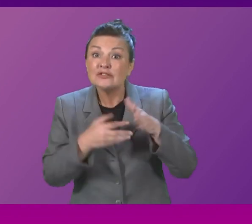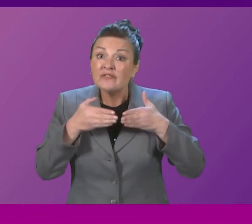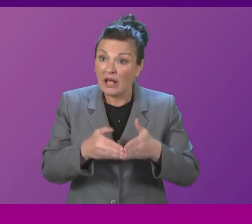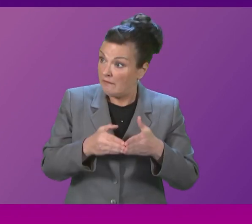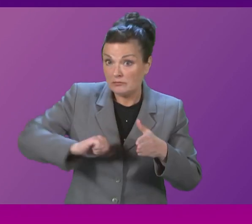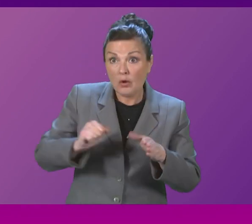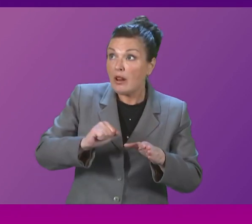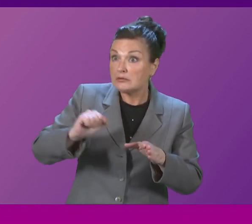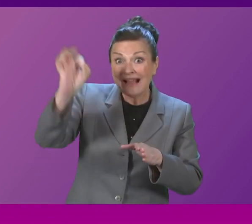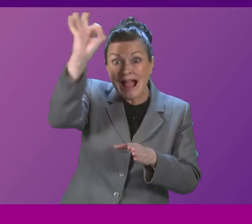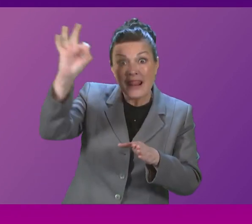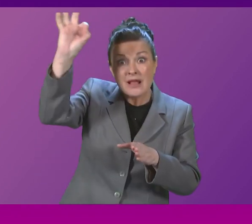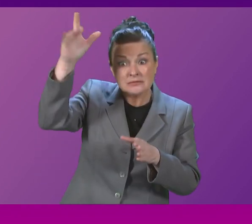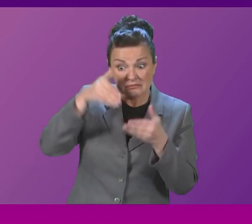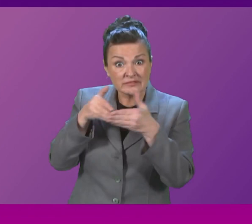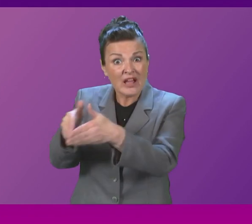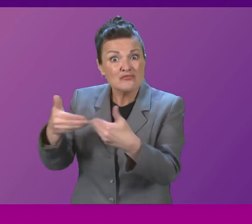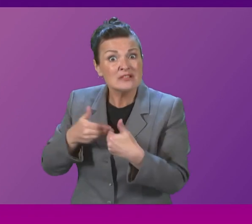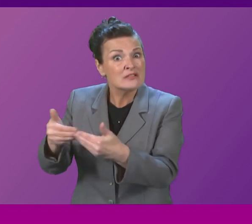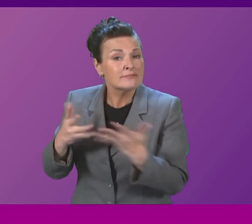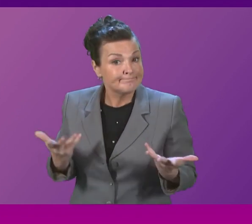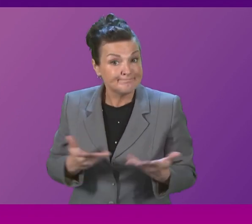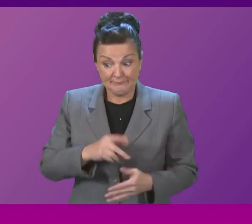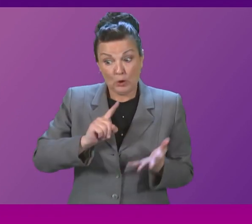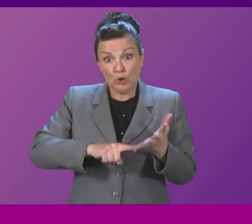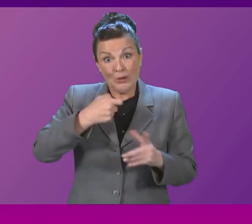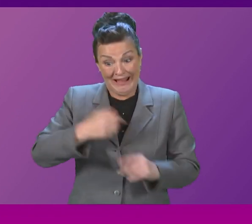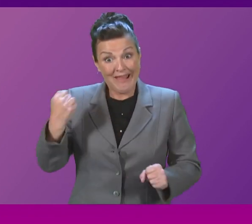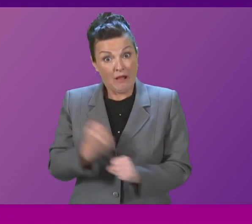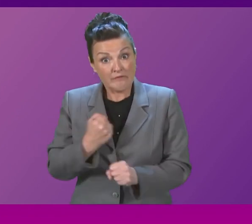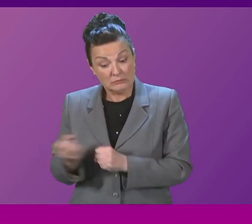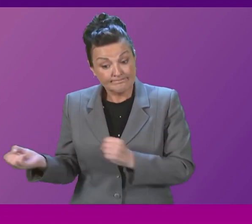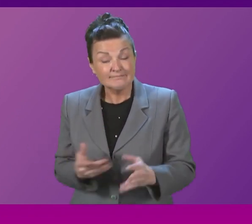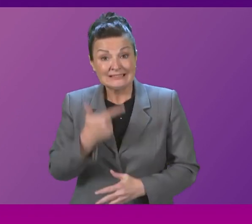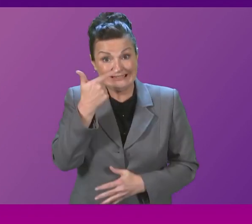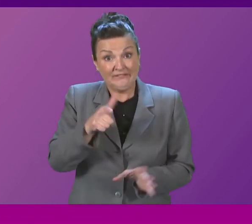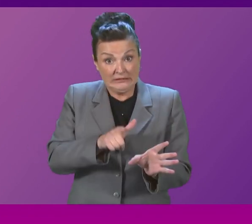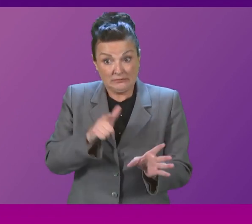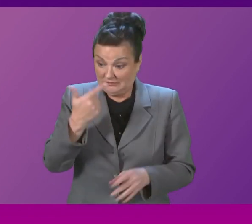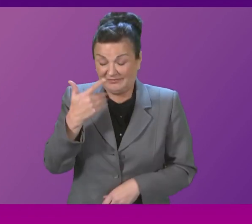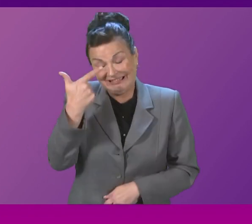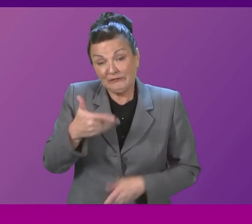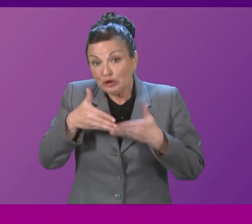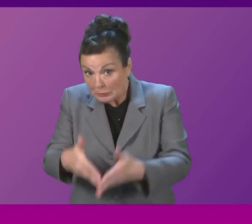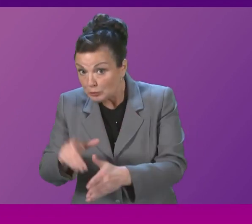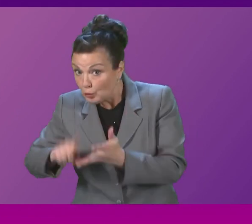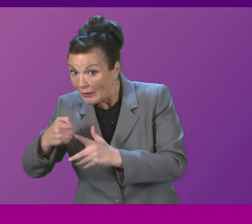The UK Government has delivered seven ships in Scotland during Nicola Sturgeon’s time as First Minister.